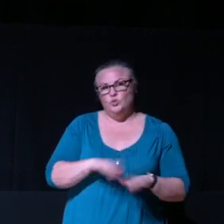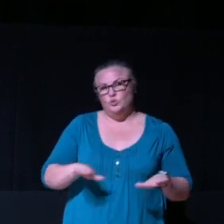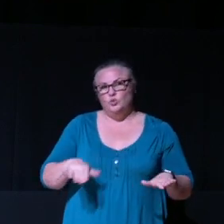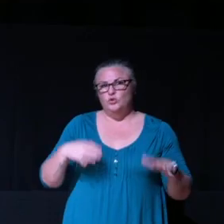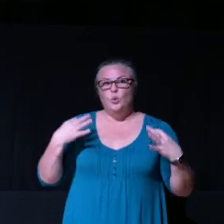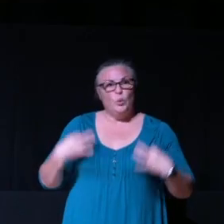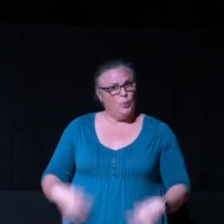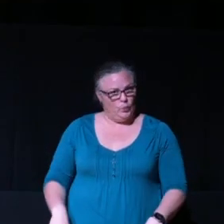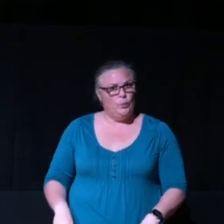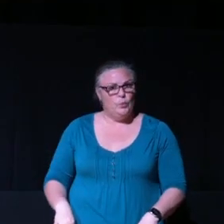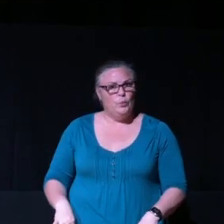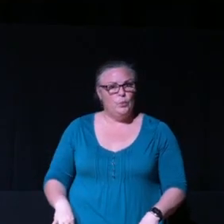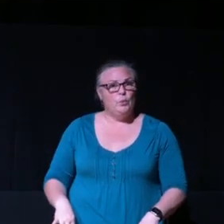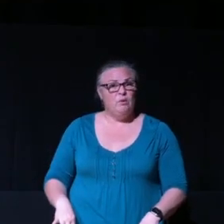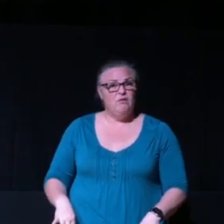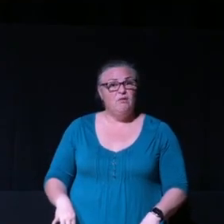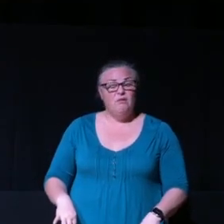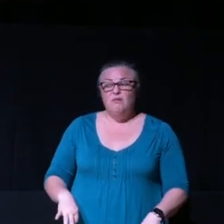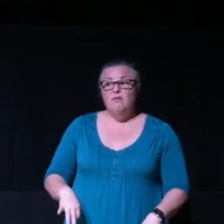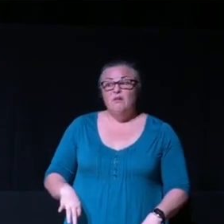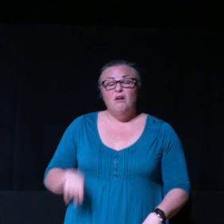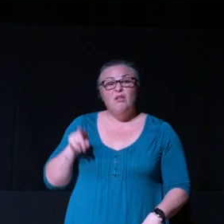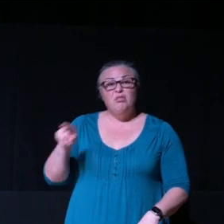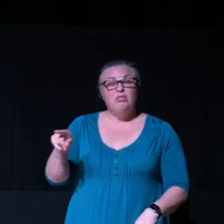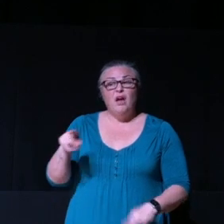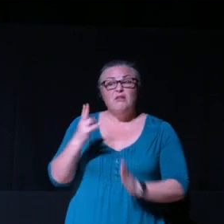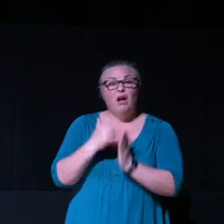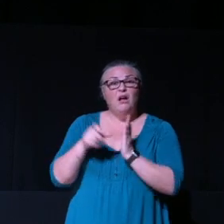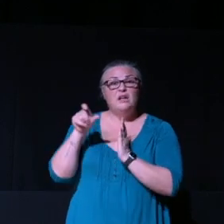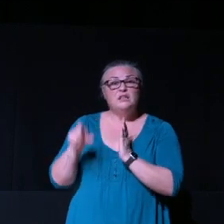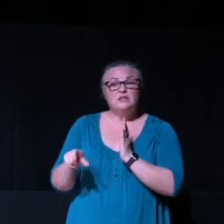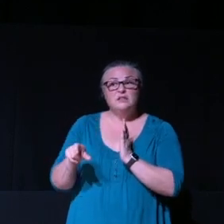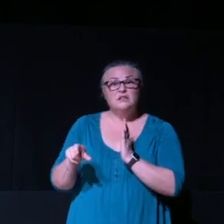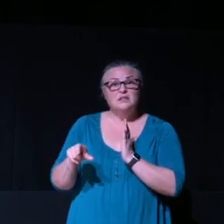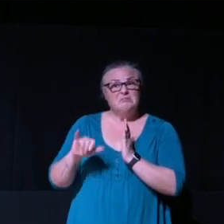And he faced a very real prospect of being criminally prosecuted.